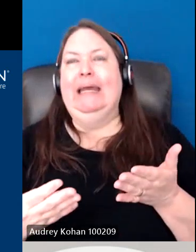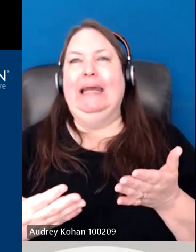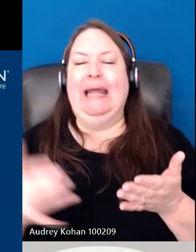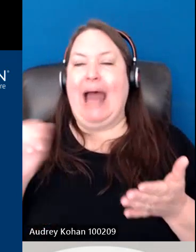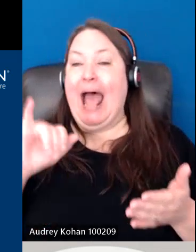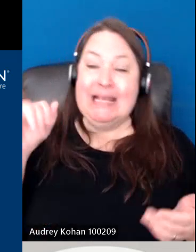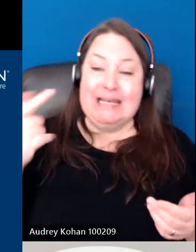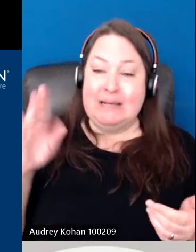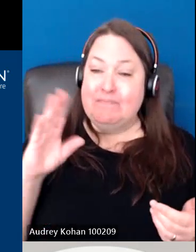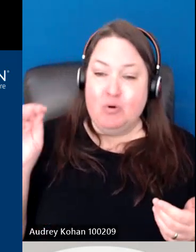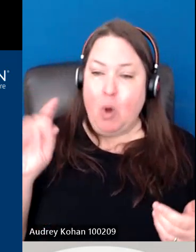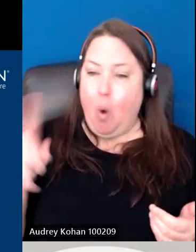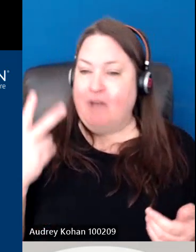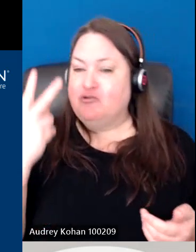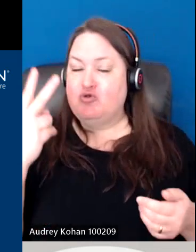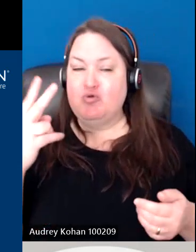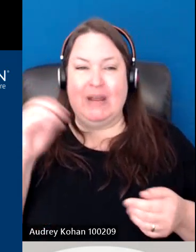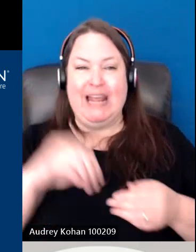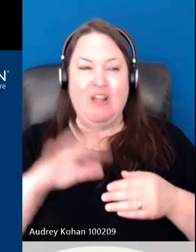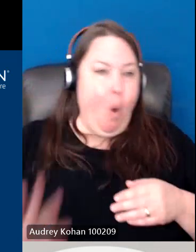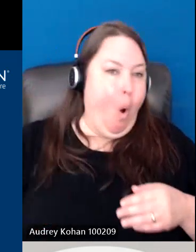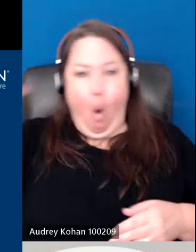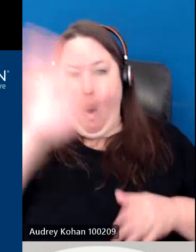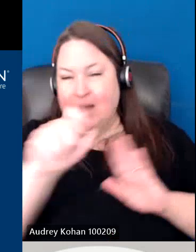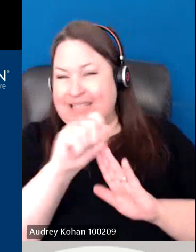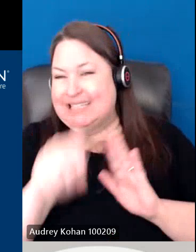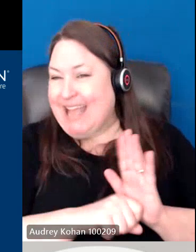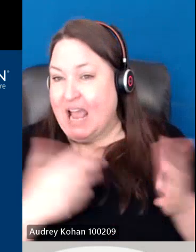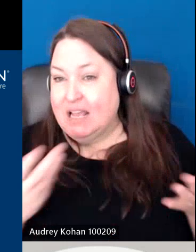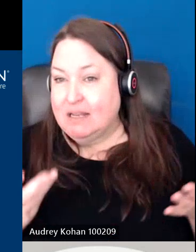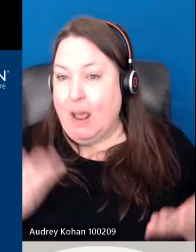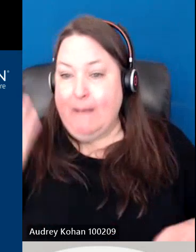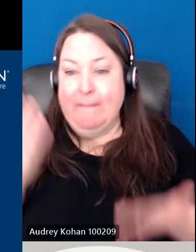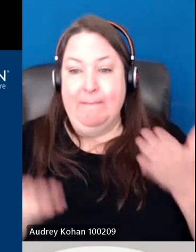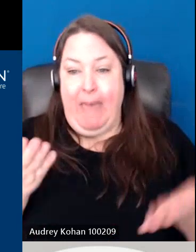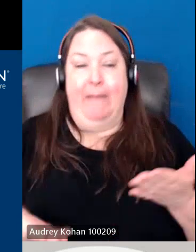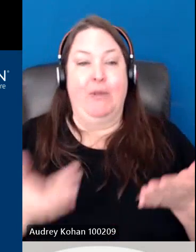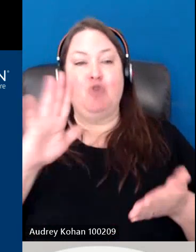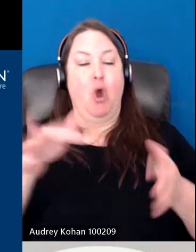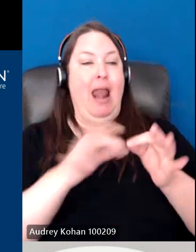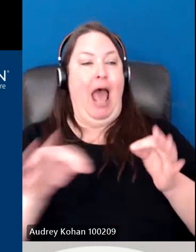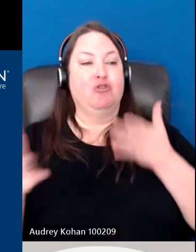only two igu interpreters in the whole state um maybe your language service provider doesn't have